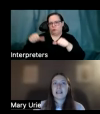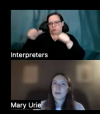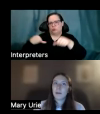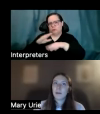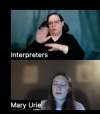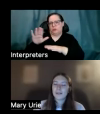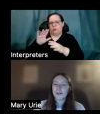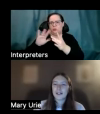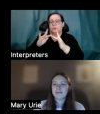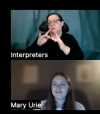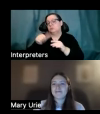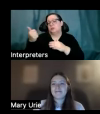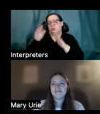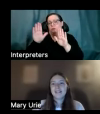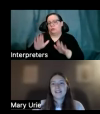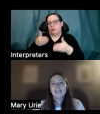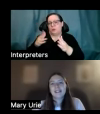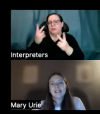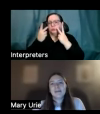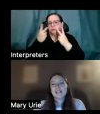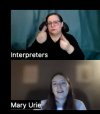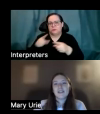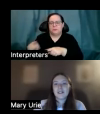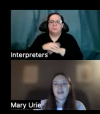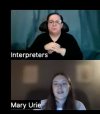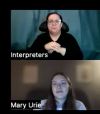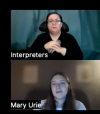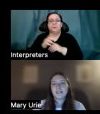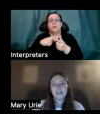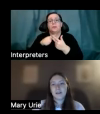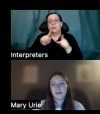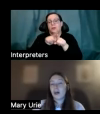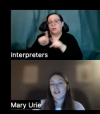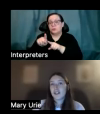keep up with what's going on. And then also, if you watch the